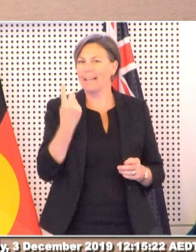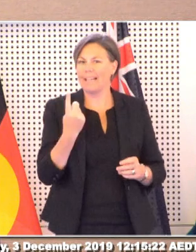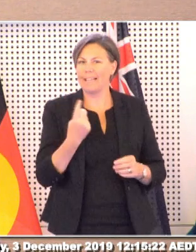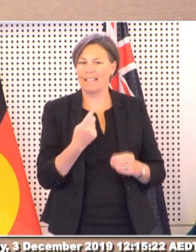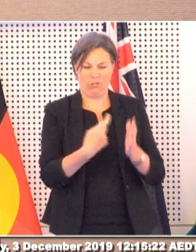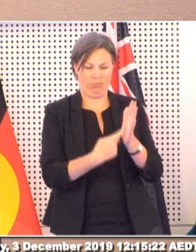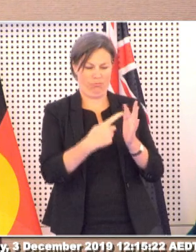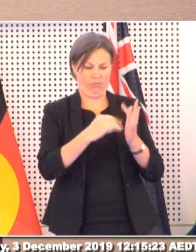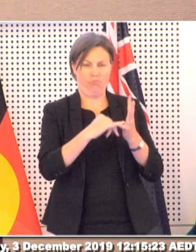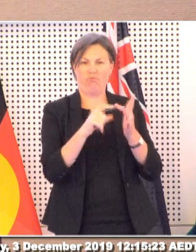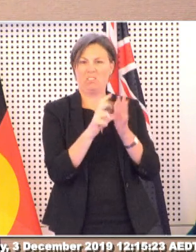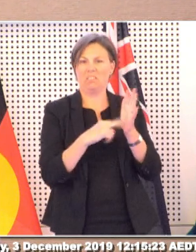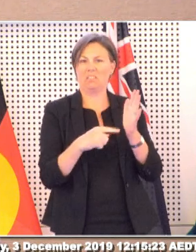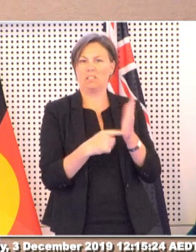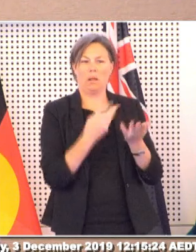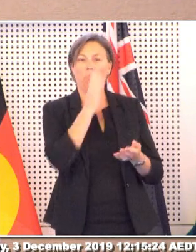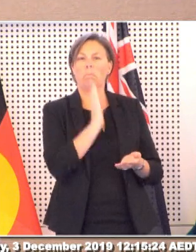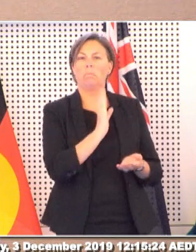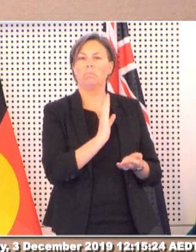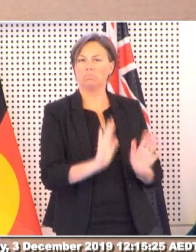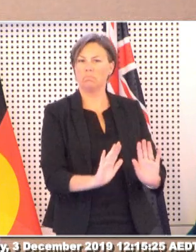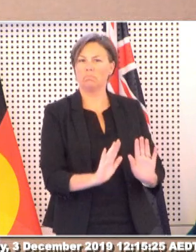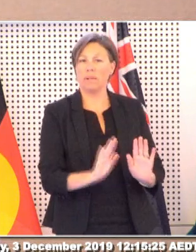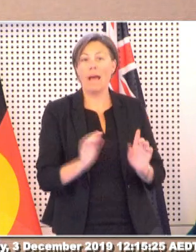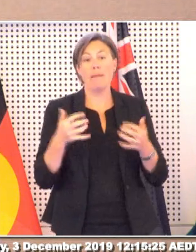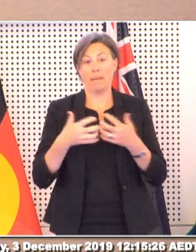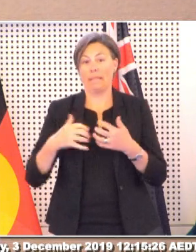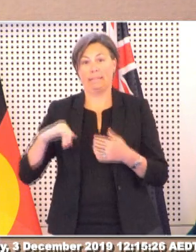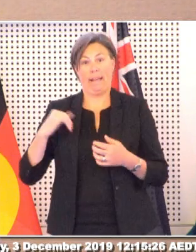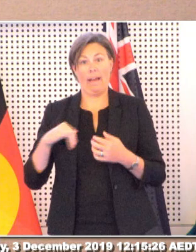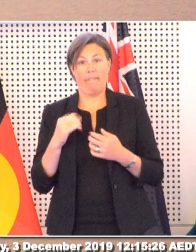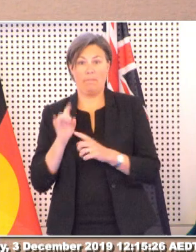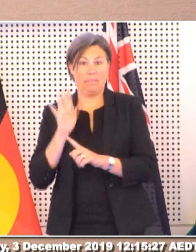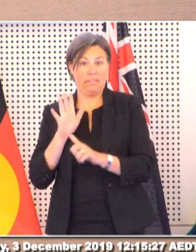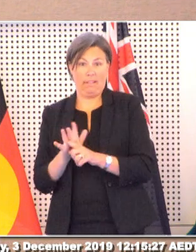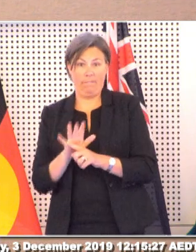And, indeed, I think a lot of staff don’t recognise it themselves either in terms of